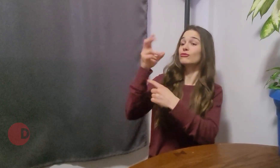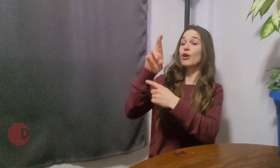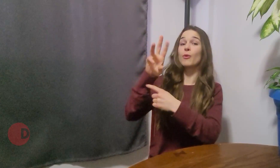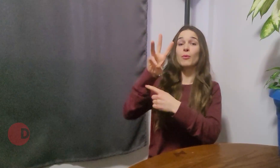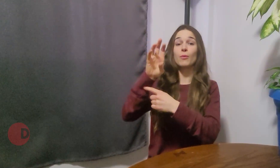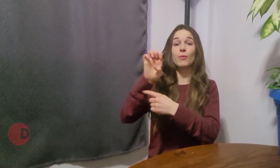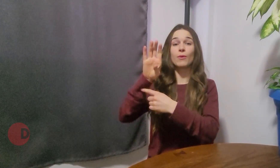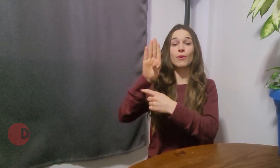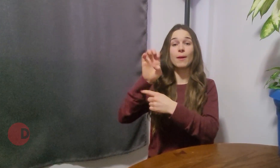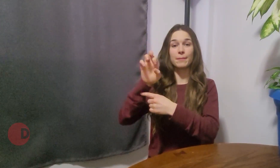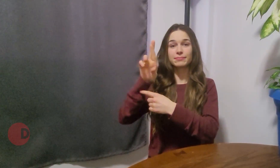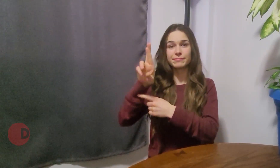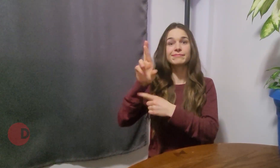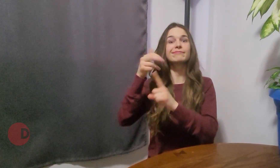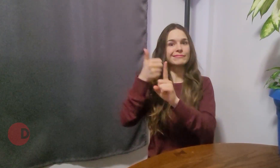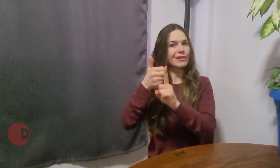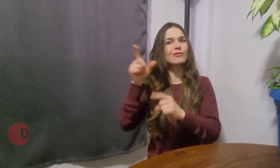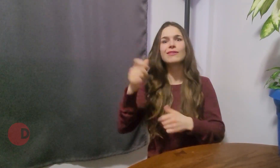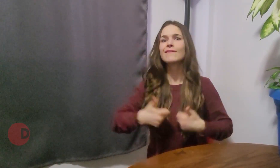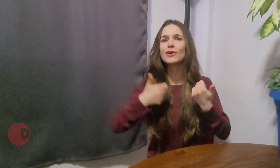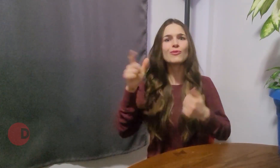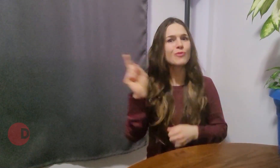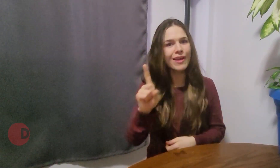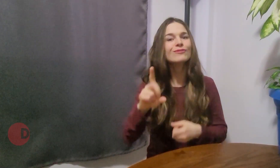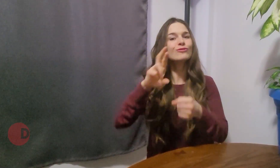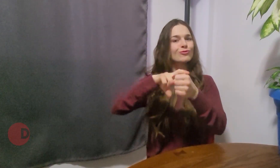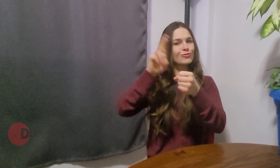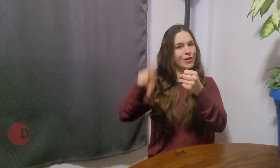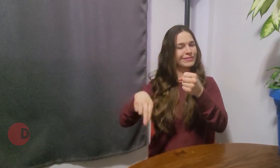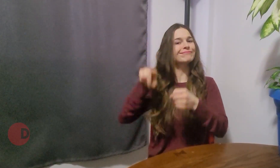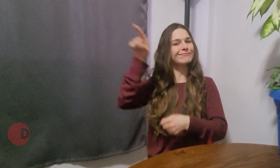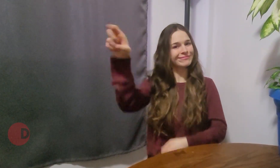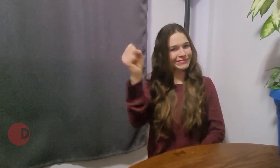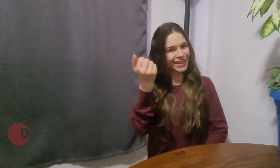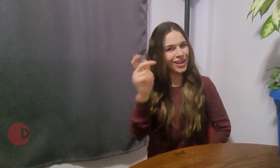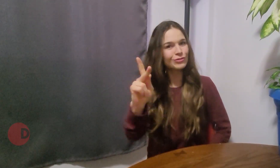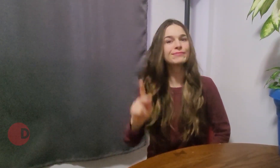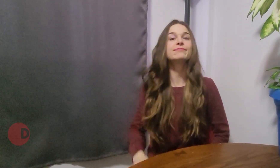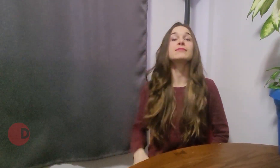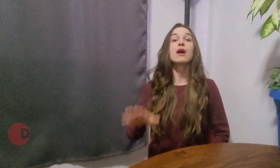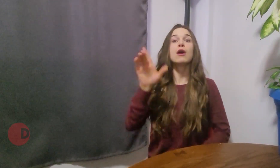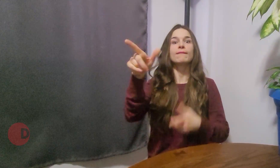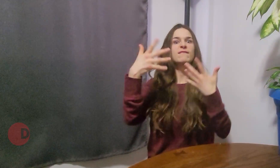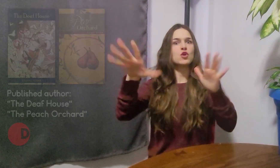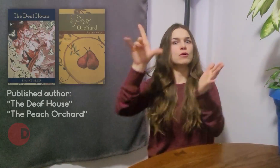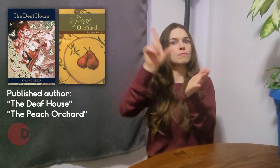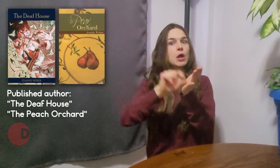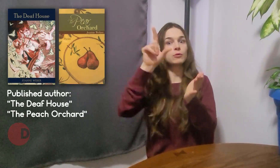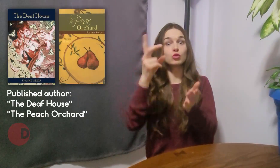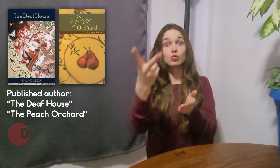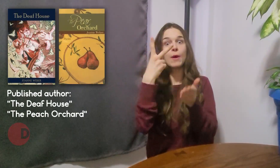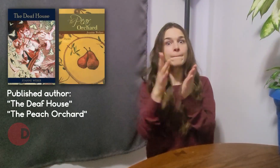[Nicole]: Dr. Weber lives in Regina, Saskatchewan and is also a published author.